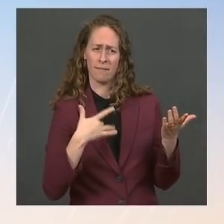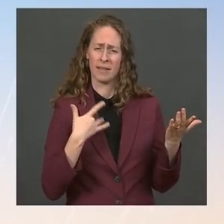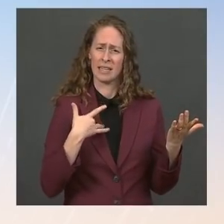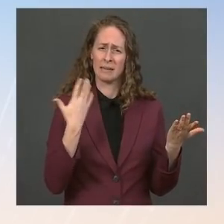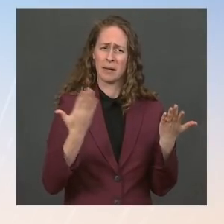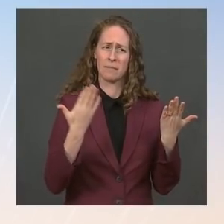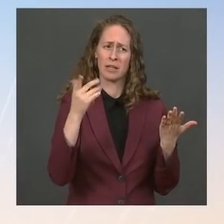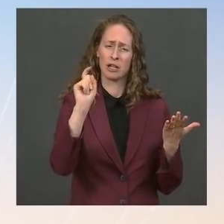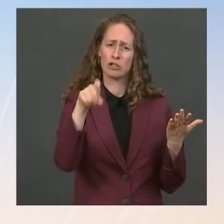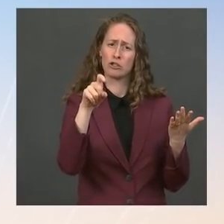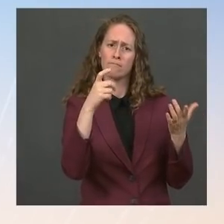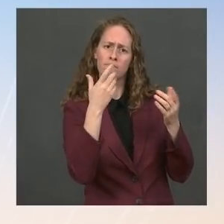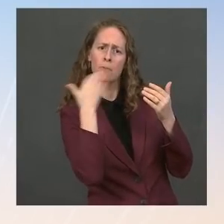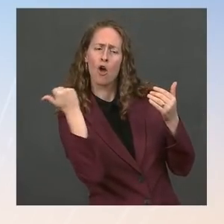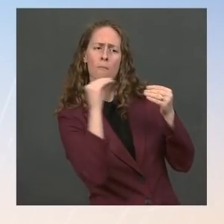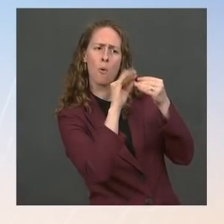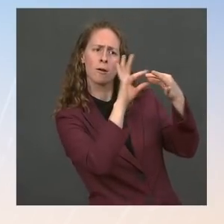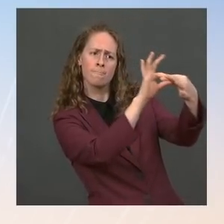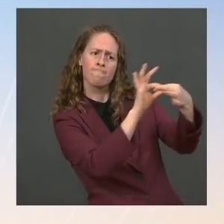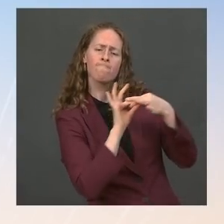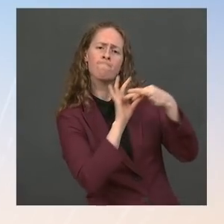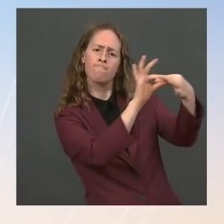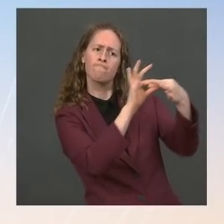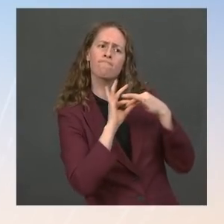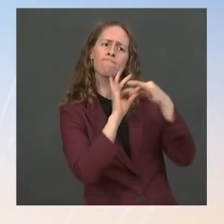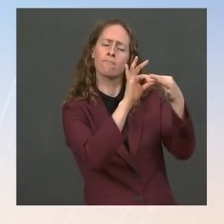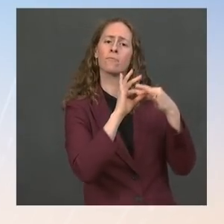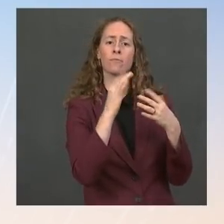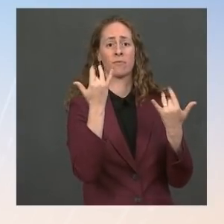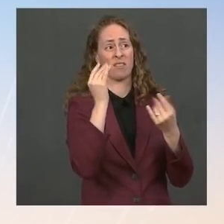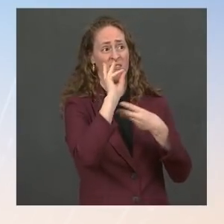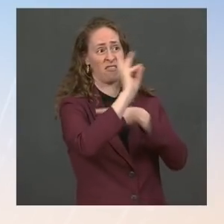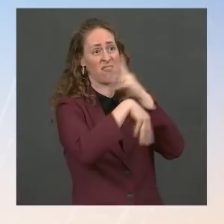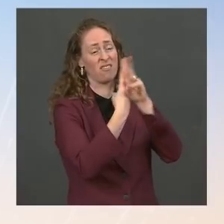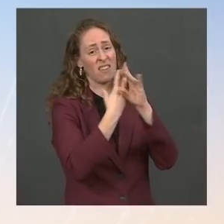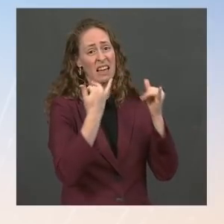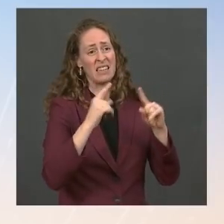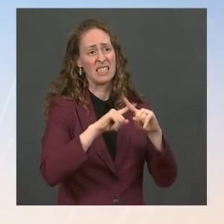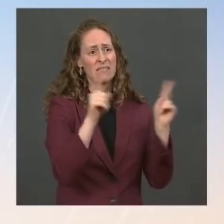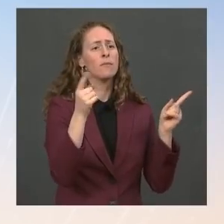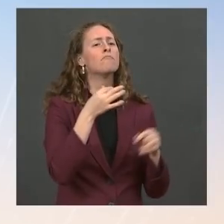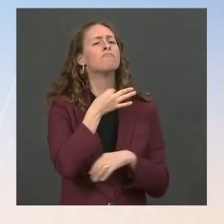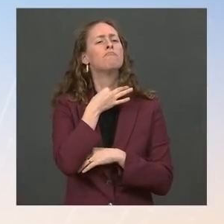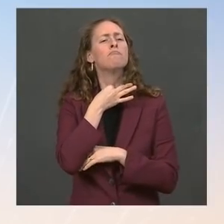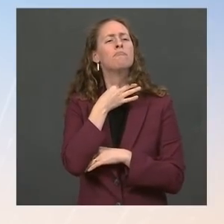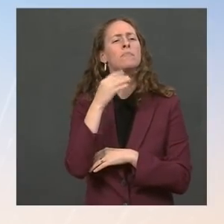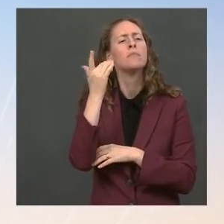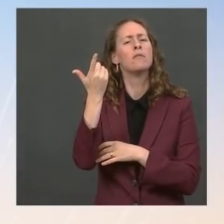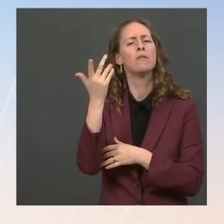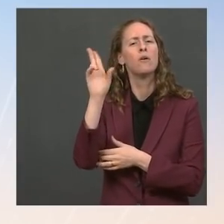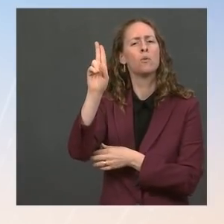and other global challenges. So, do you have -- how would you respond to the U.N. Secretary-General on his call for the U.S.